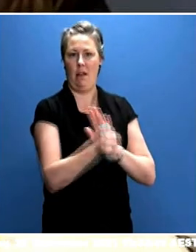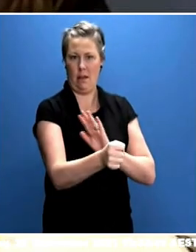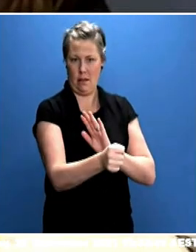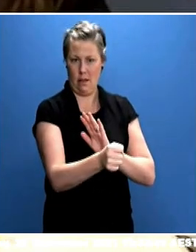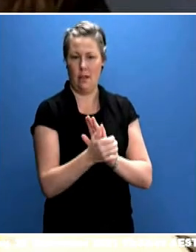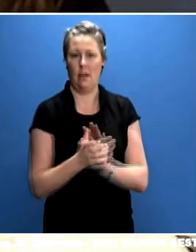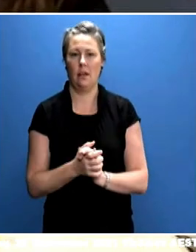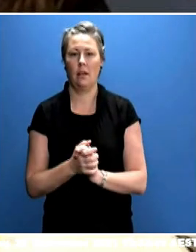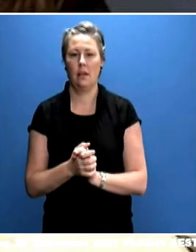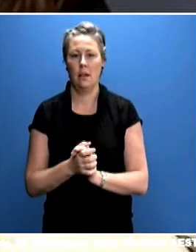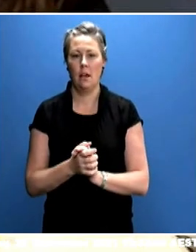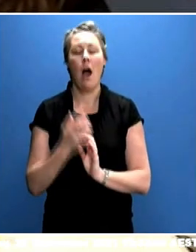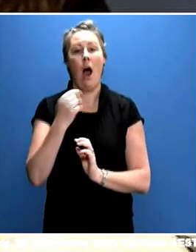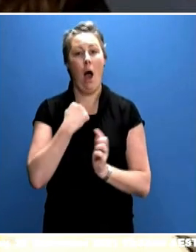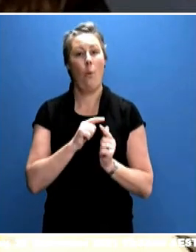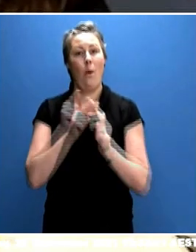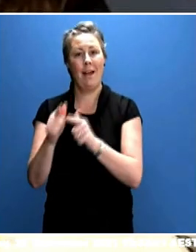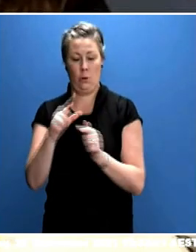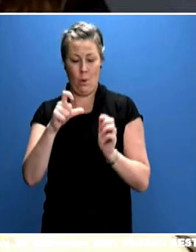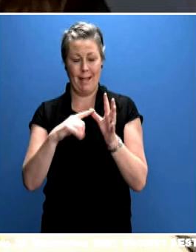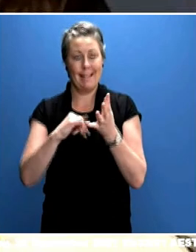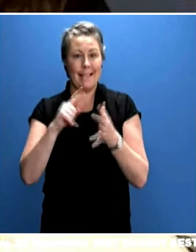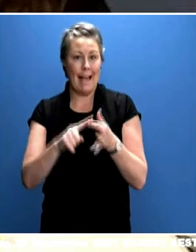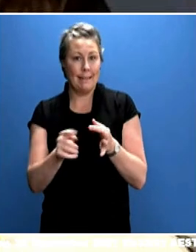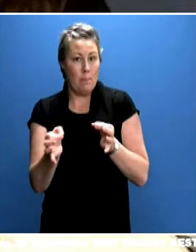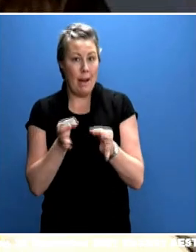In a case planning meeting that I attended, it was raised that she needed